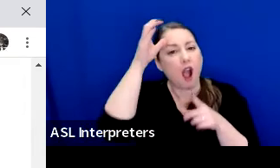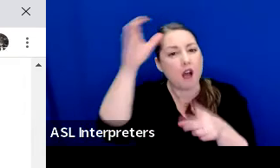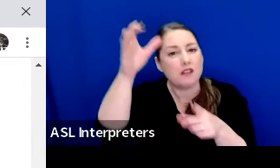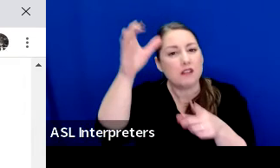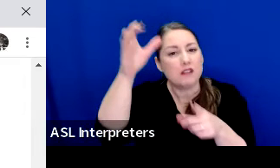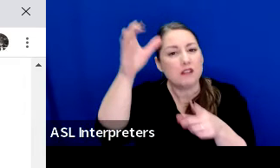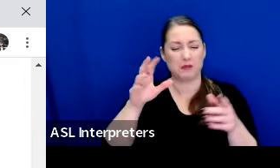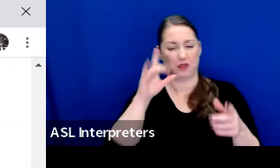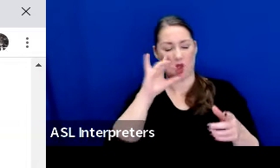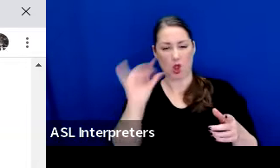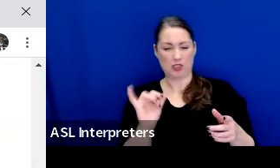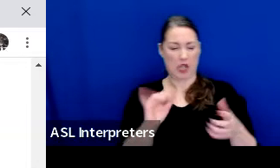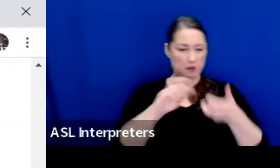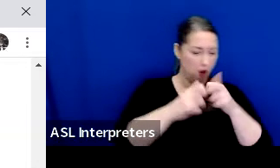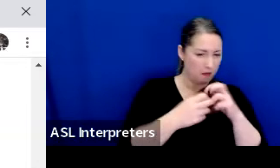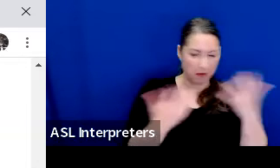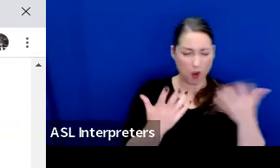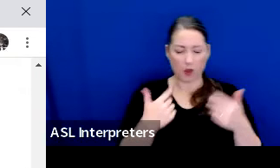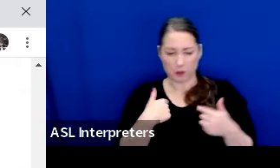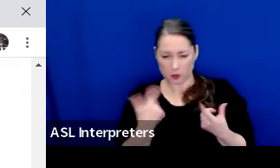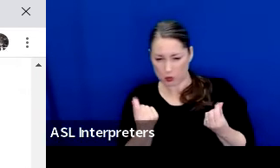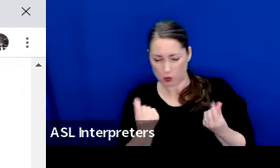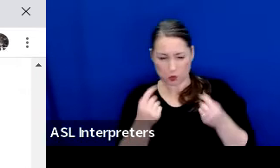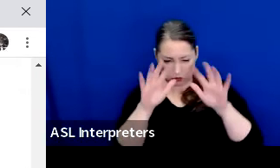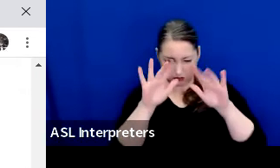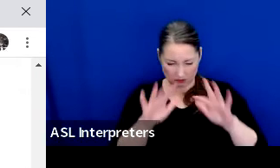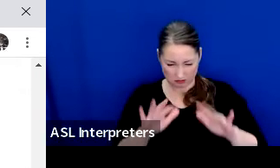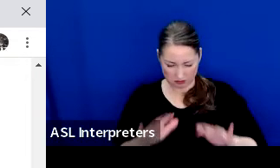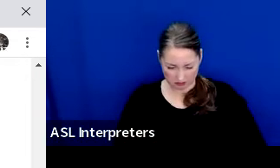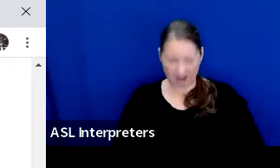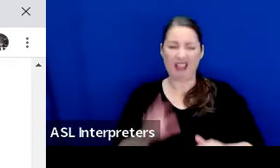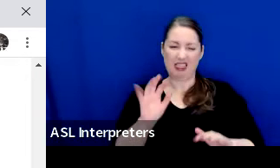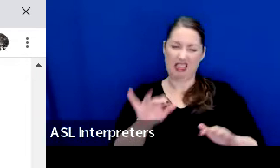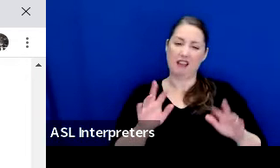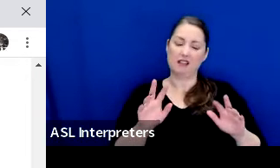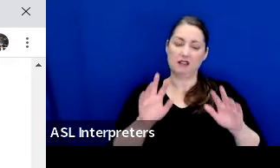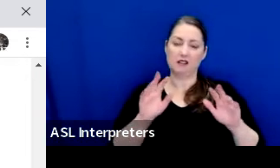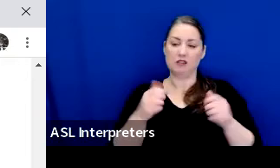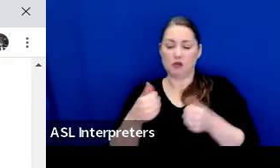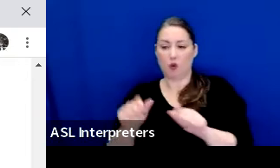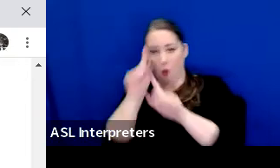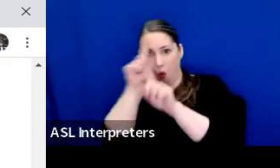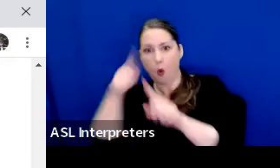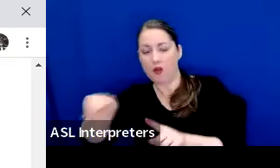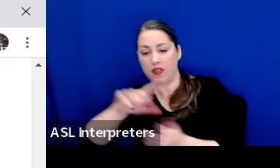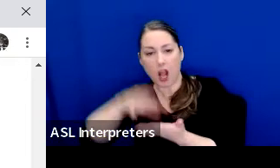So that's what. Well, my math problem looks like, and again,